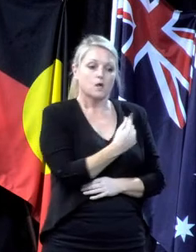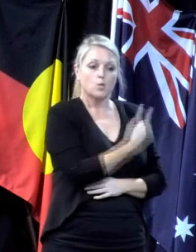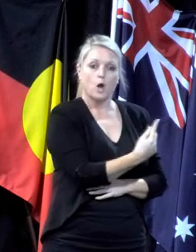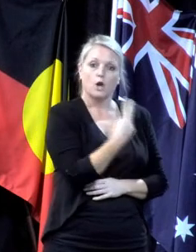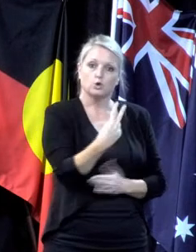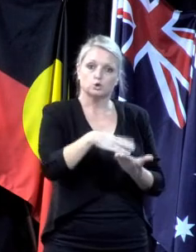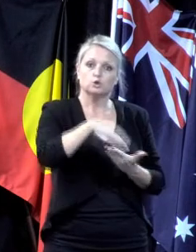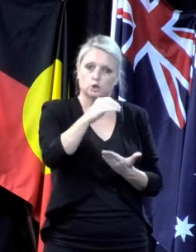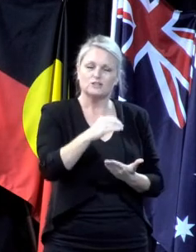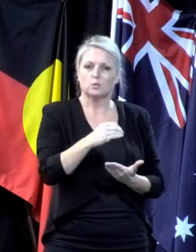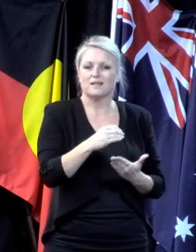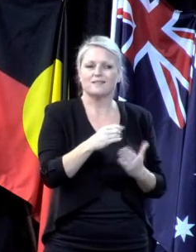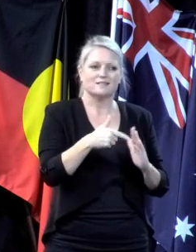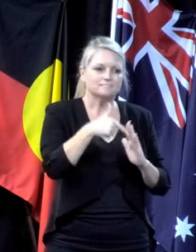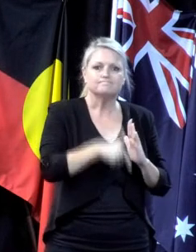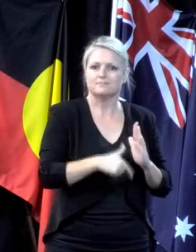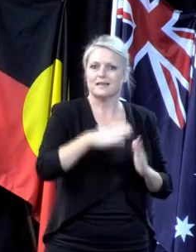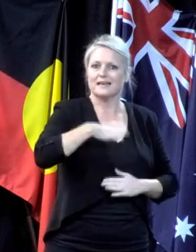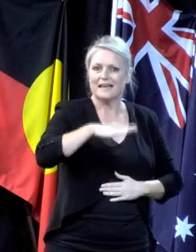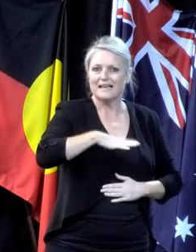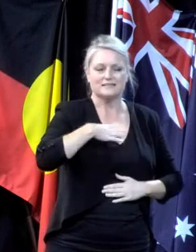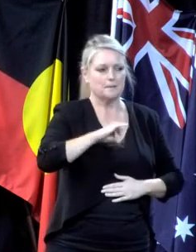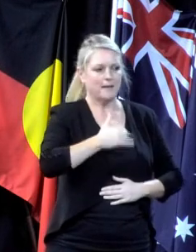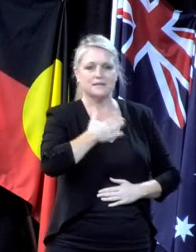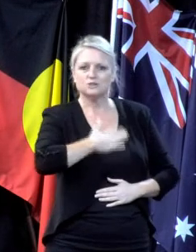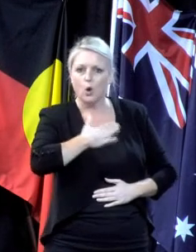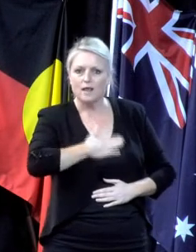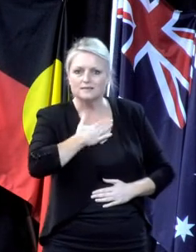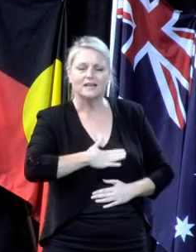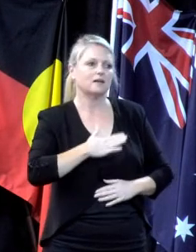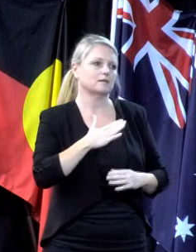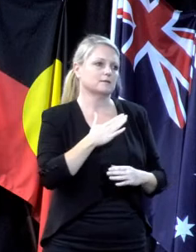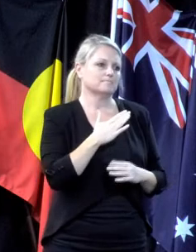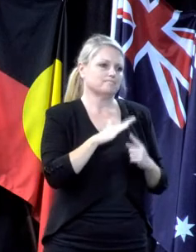It might be toileting; it might be personal care; it might be taking medications, or whatever.